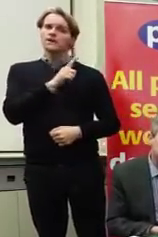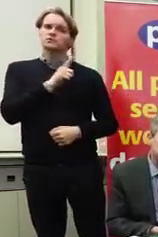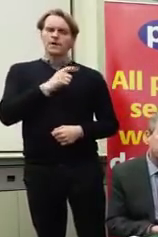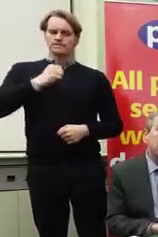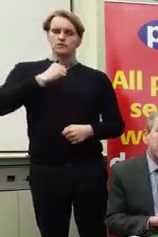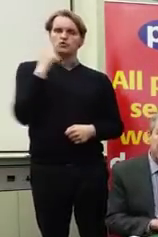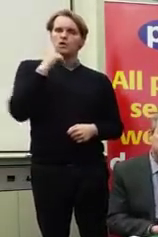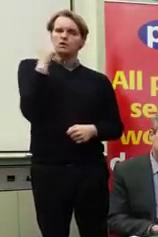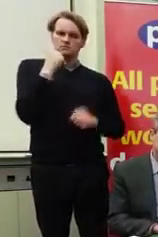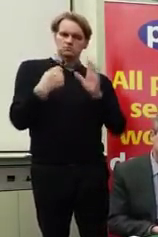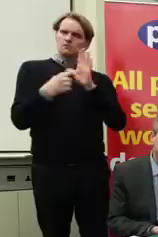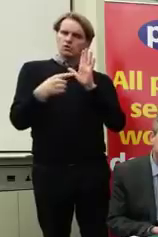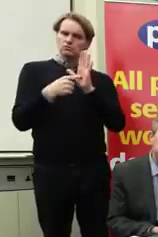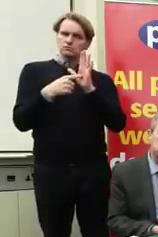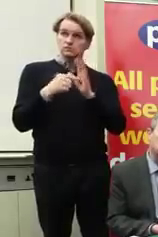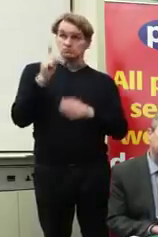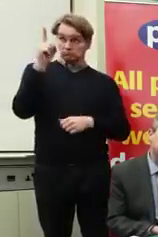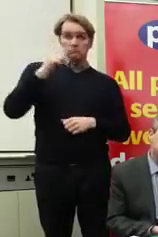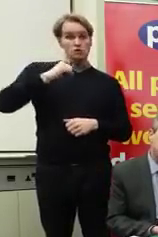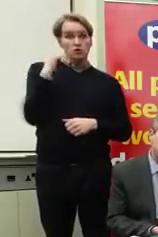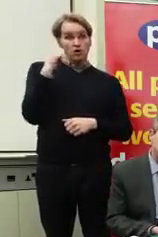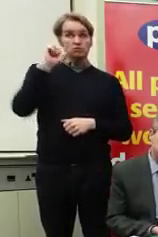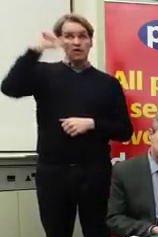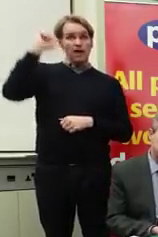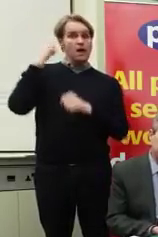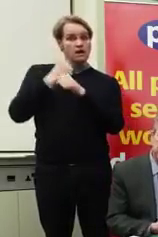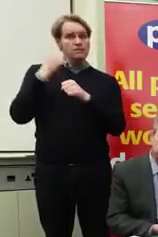Government has made it clear that in Scotland our members earning less than